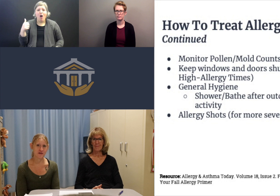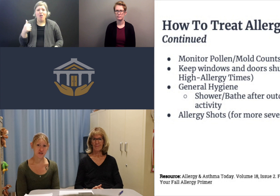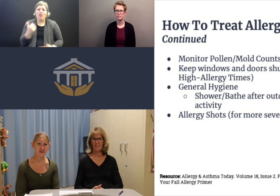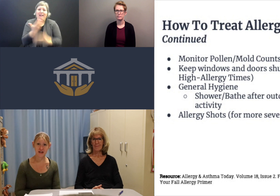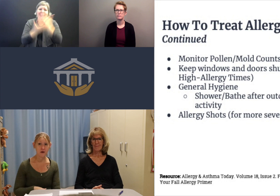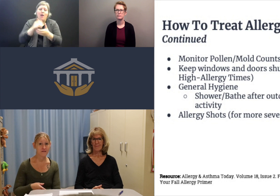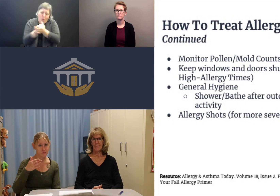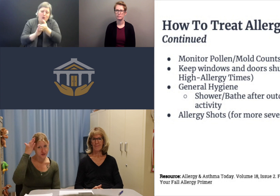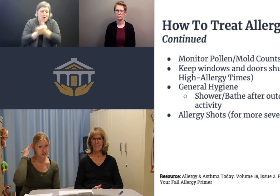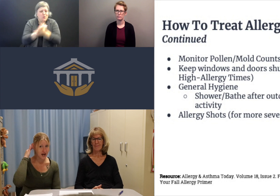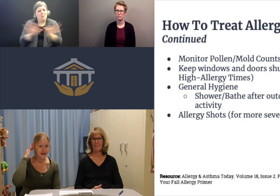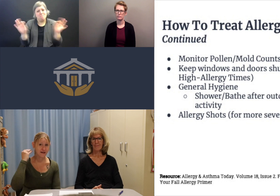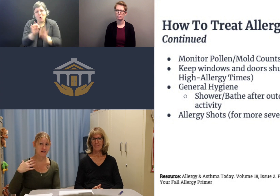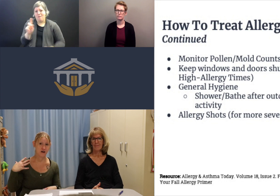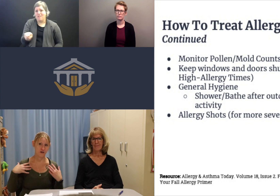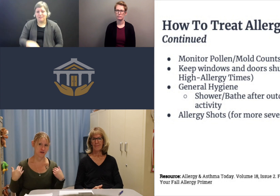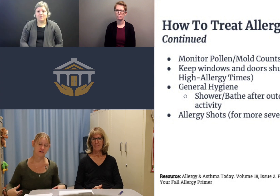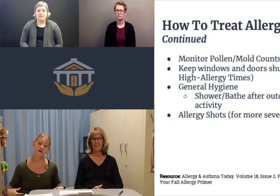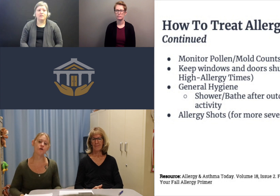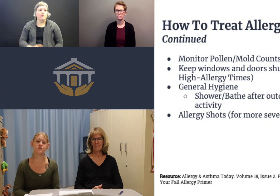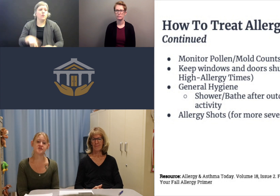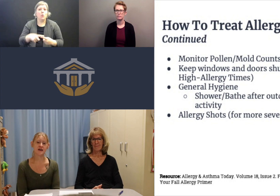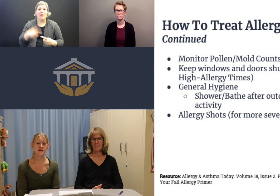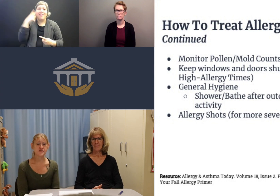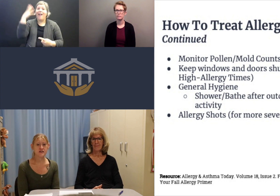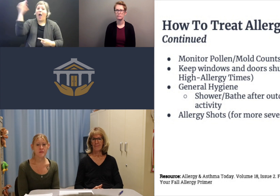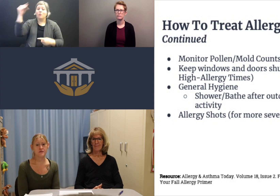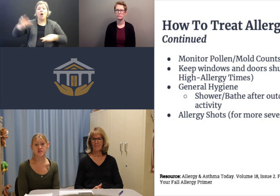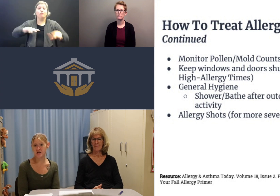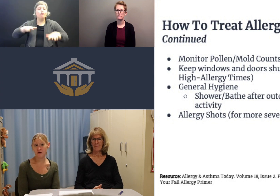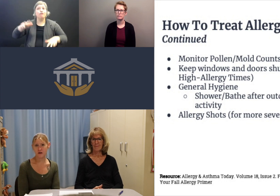you're going to have pollen blown in your hair on your clothes so you might want to shower,